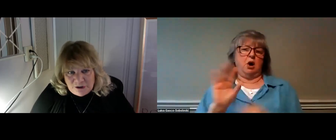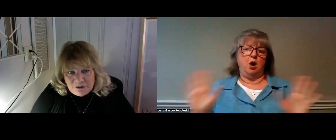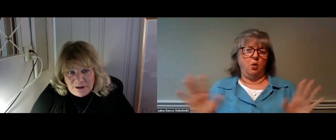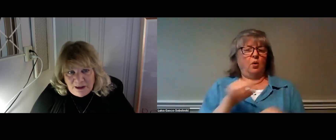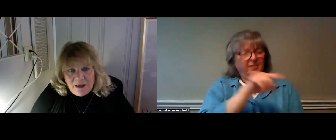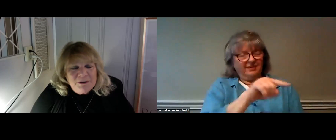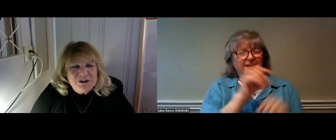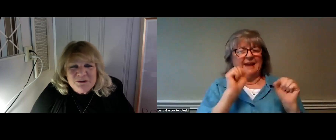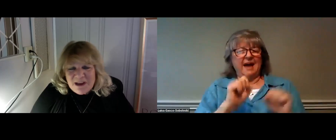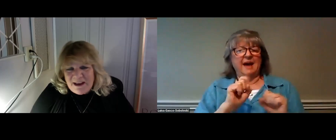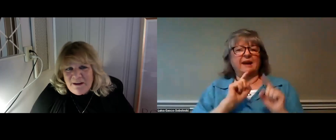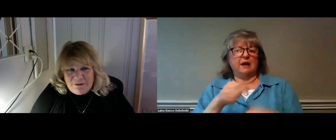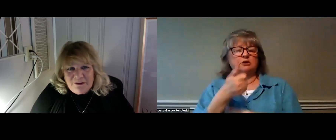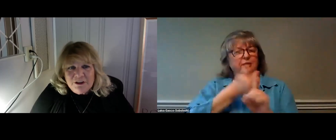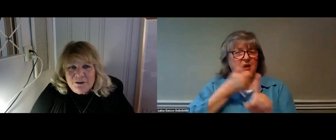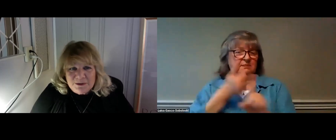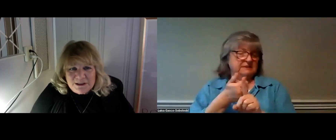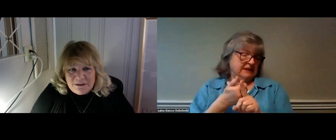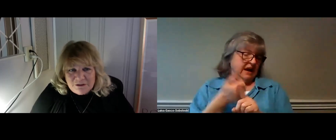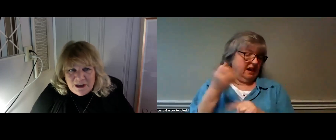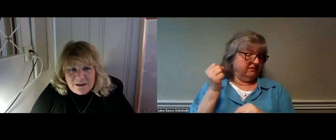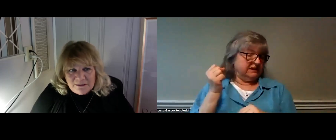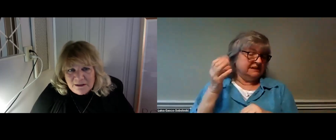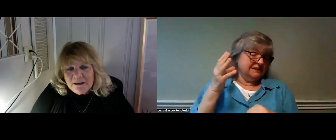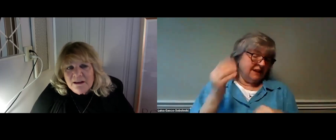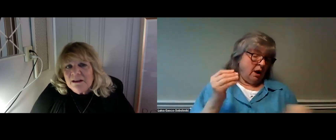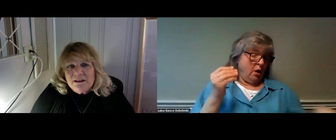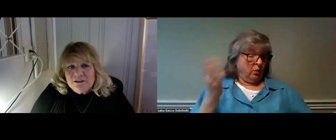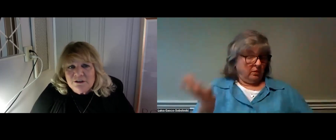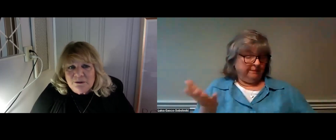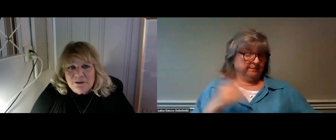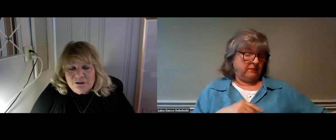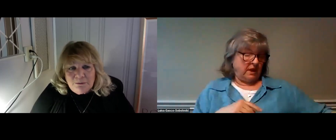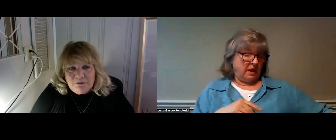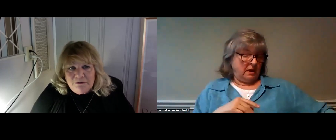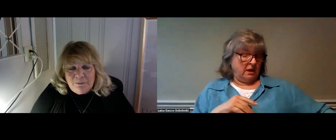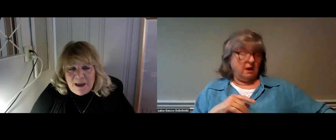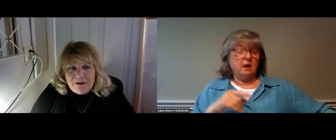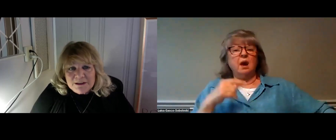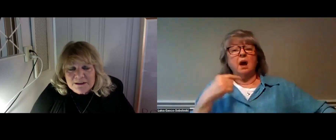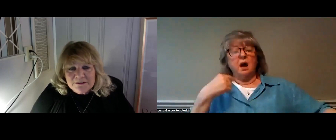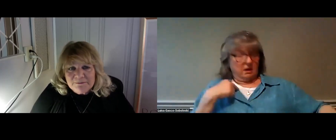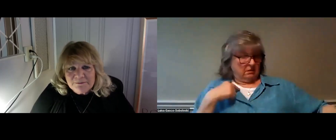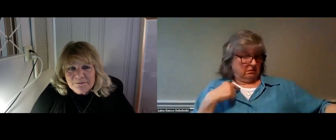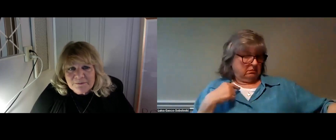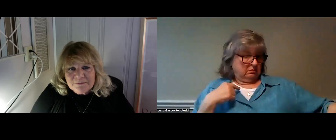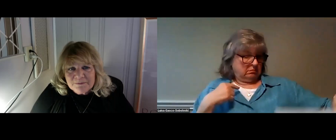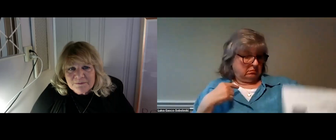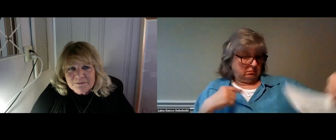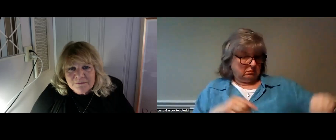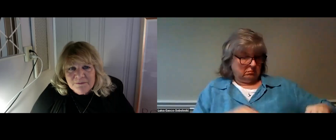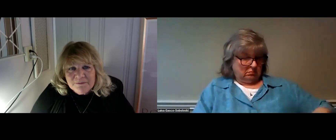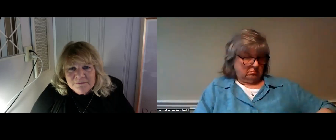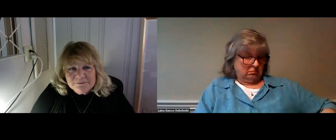but do not ever use a deaf child to interpret for parents.